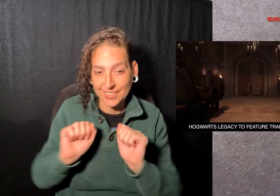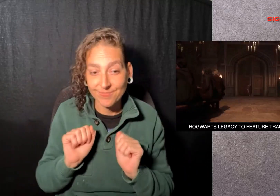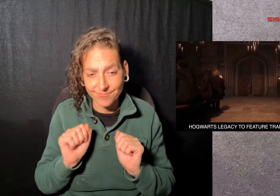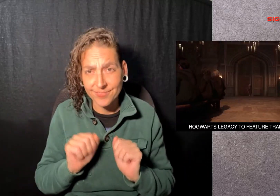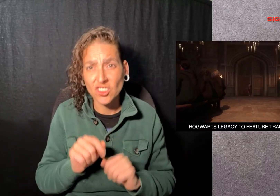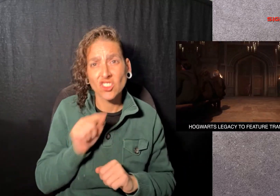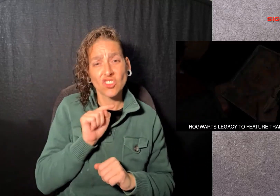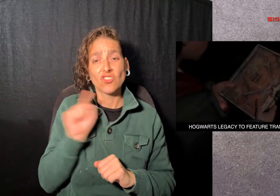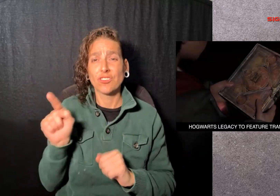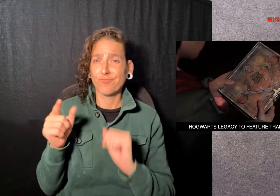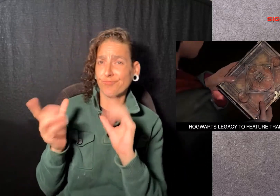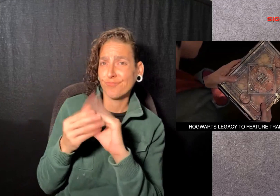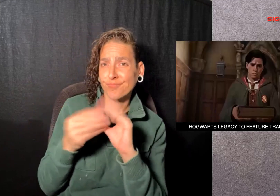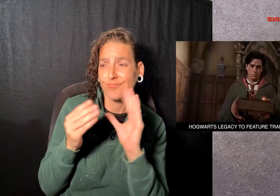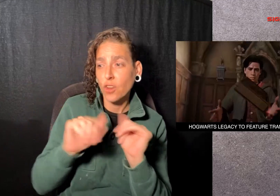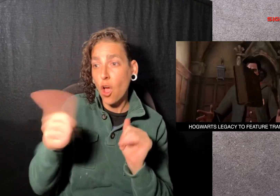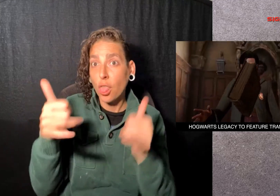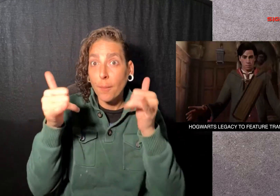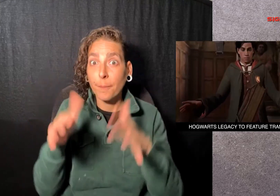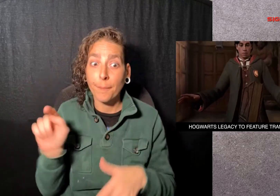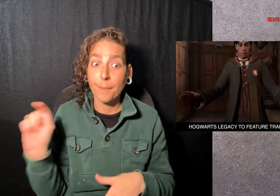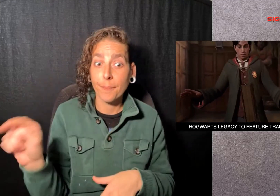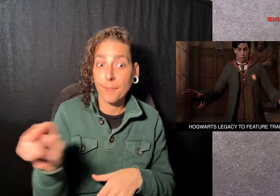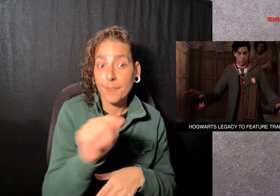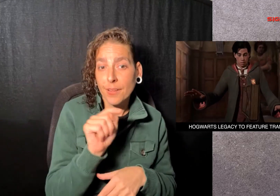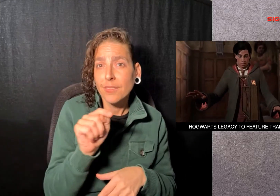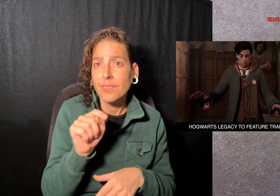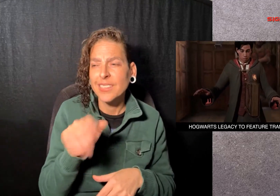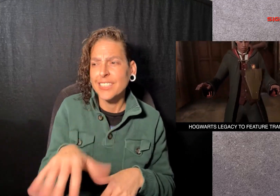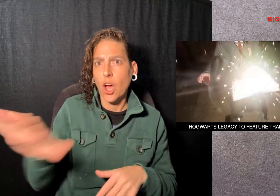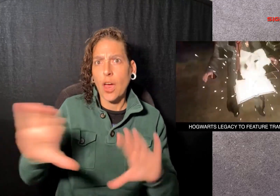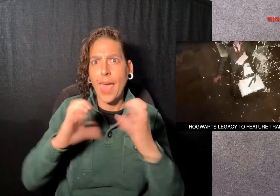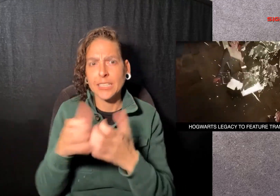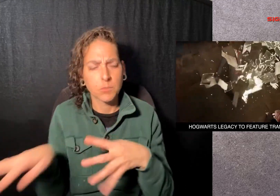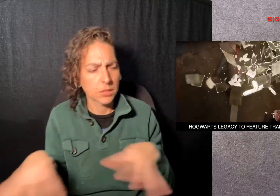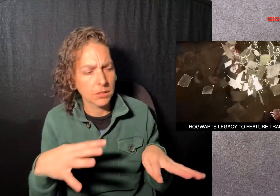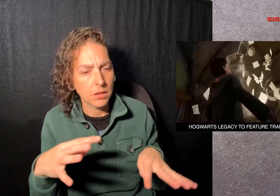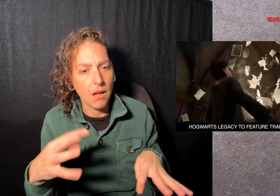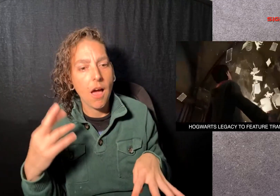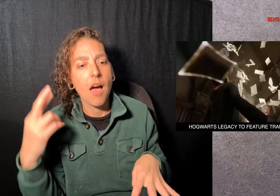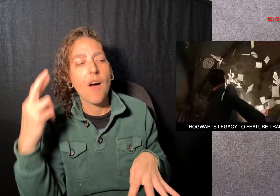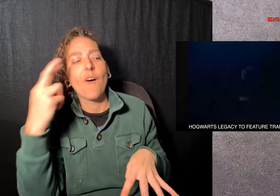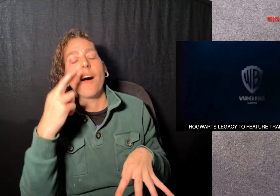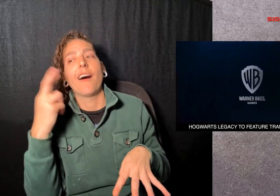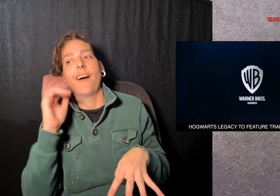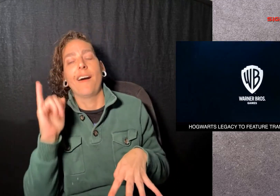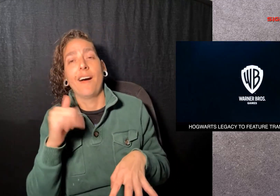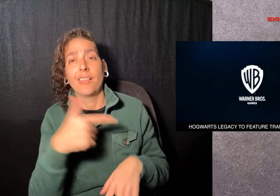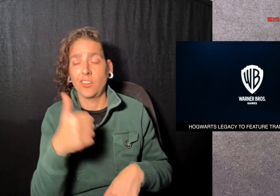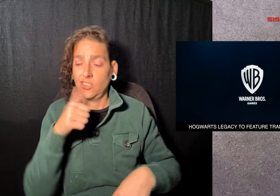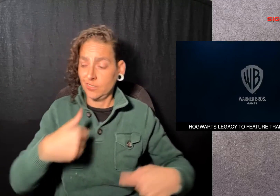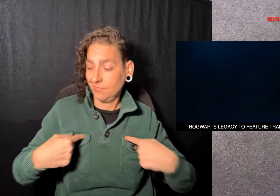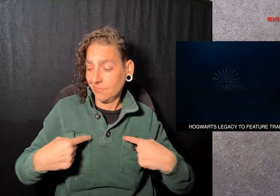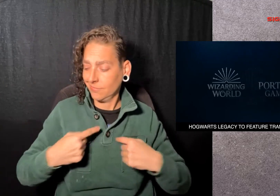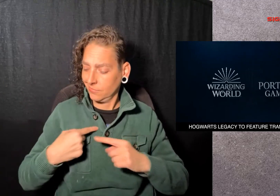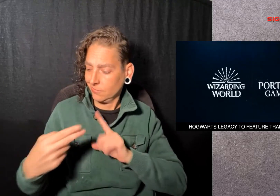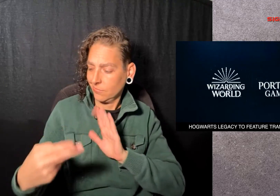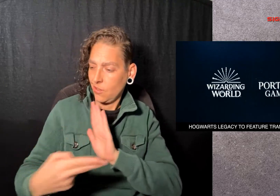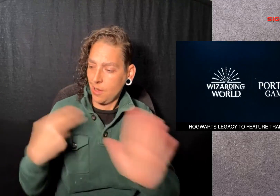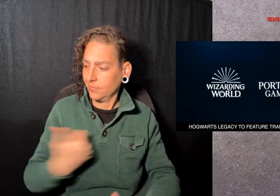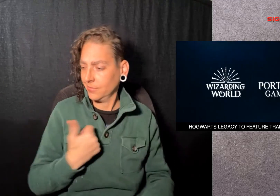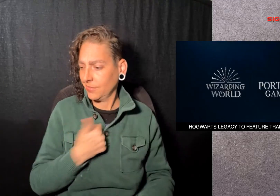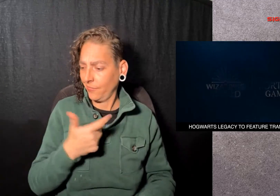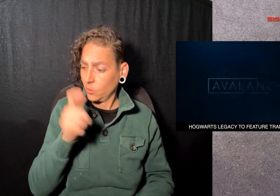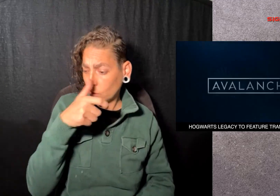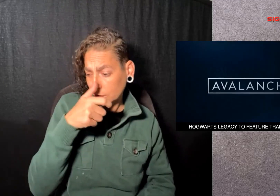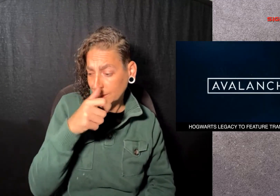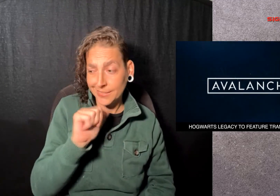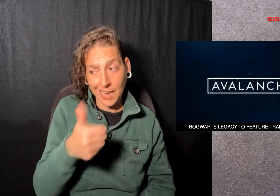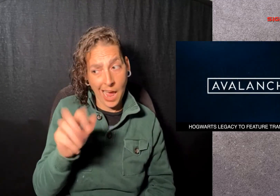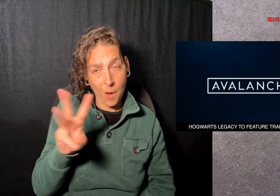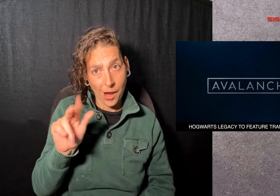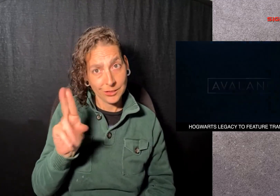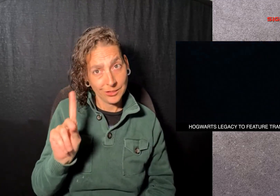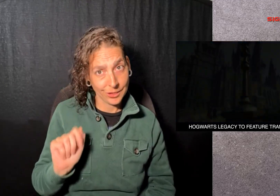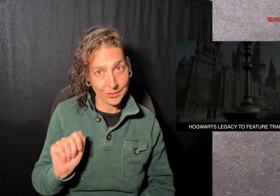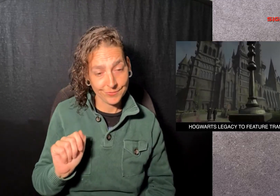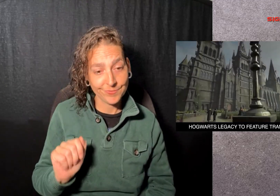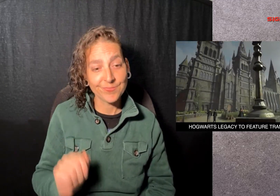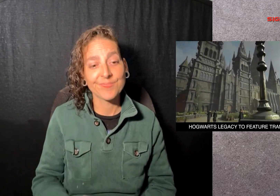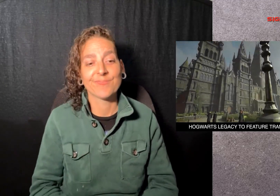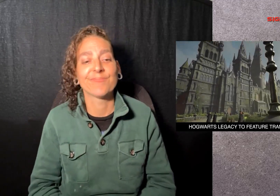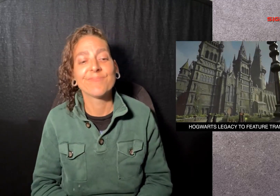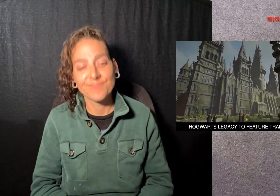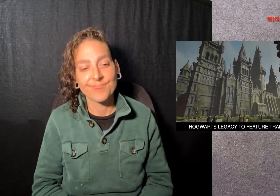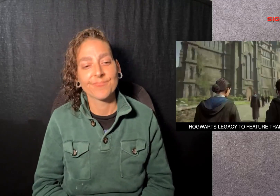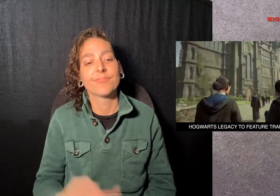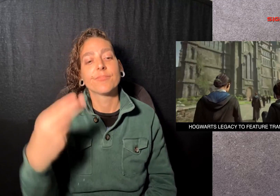she tells players it took her classmates time to realize she was quote a witch not a wizard